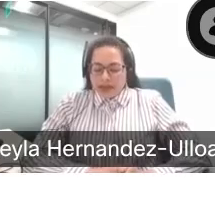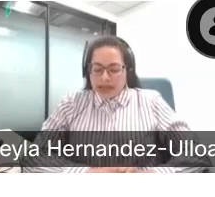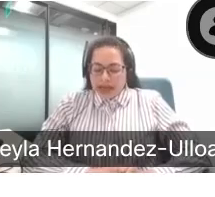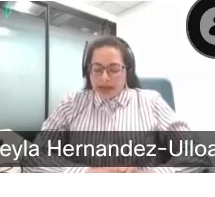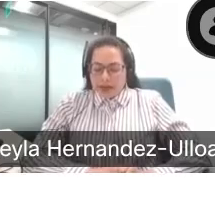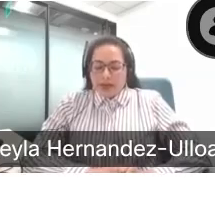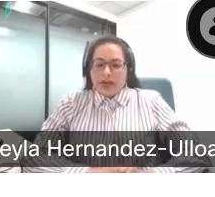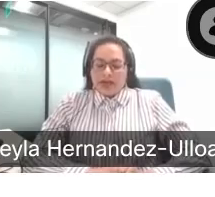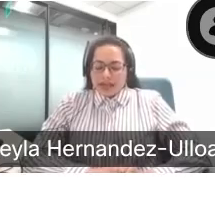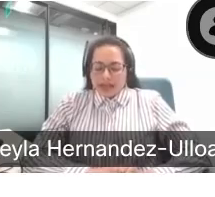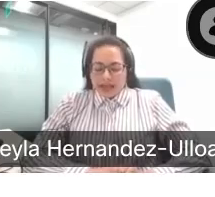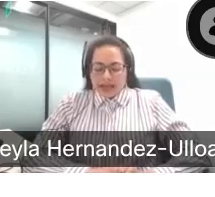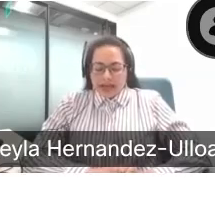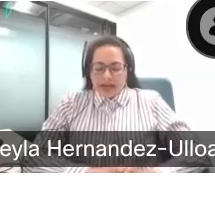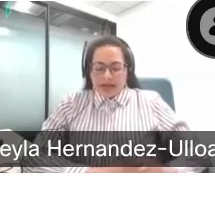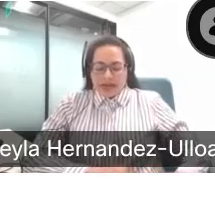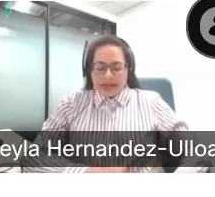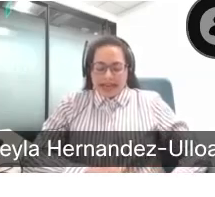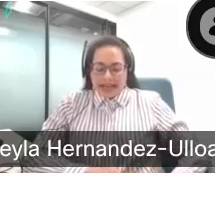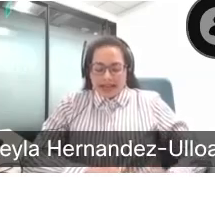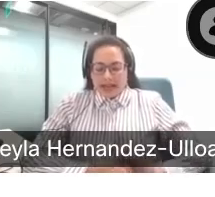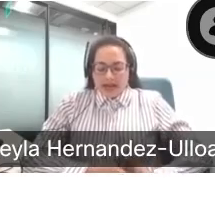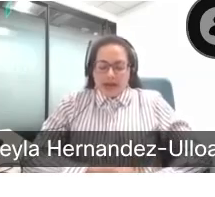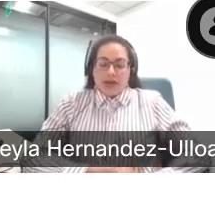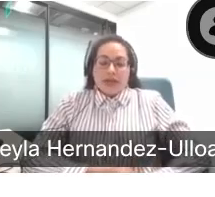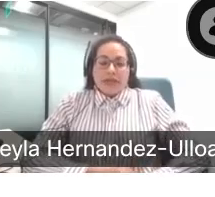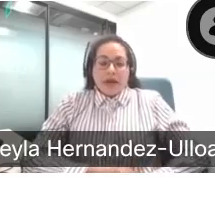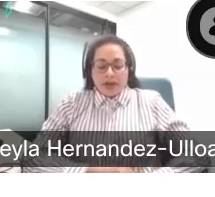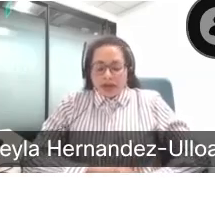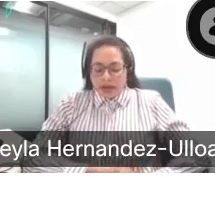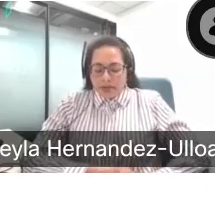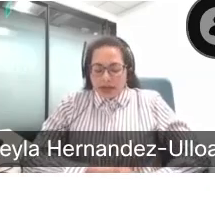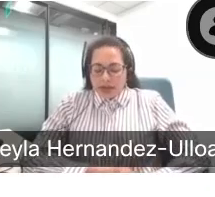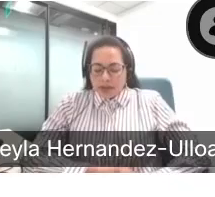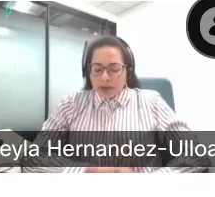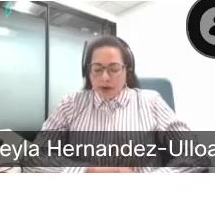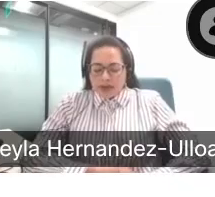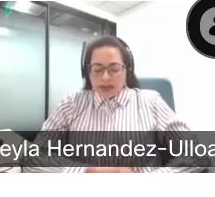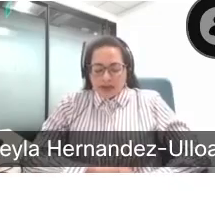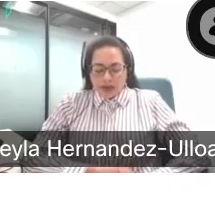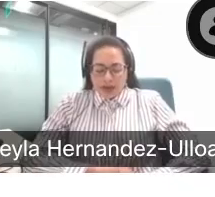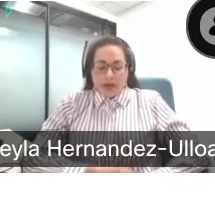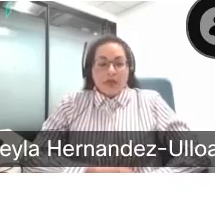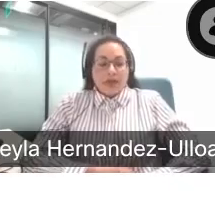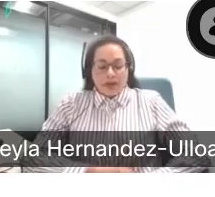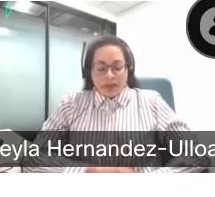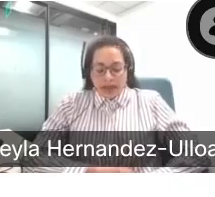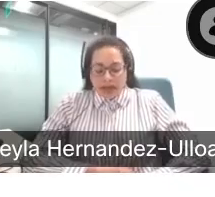this can include conducting a diagnosis test, closely monitoring a patient's progress after treatment or therapy,